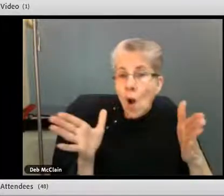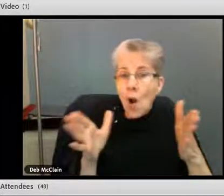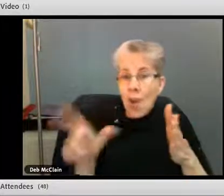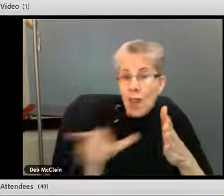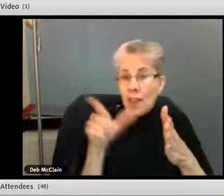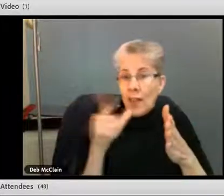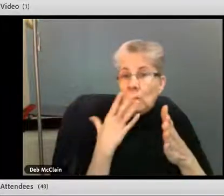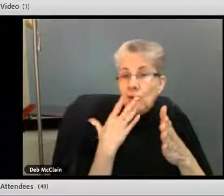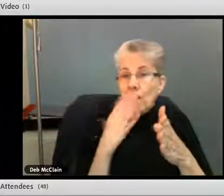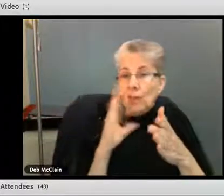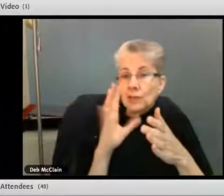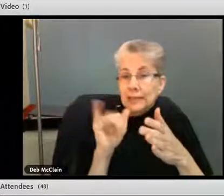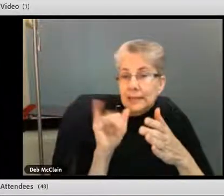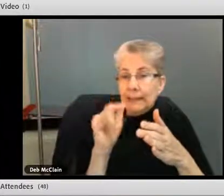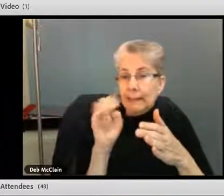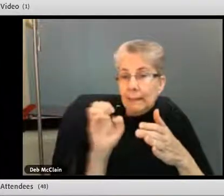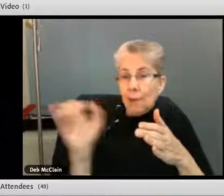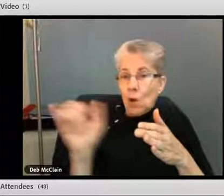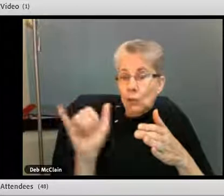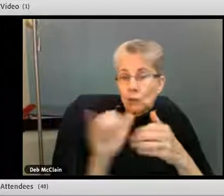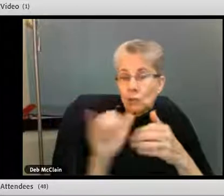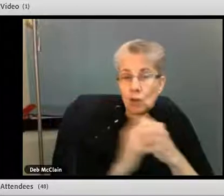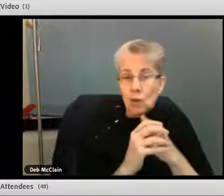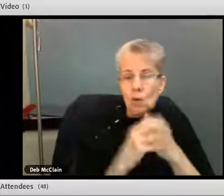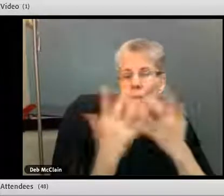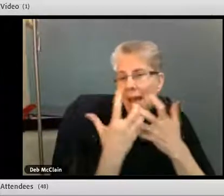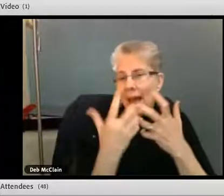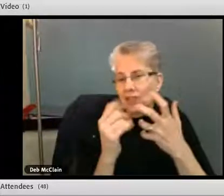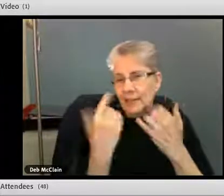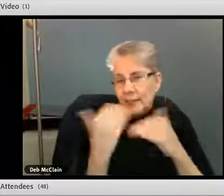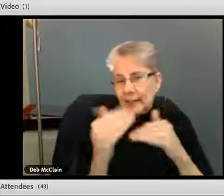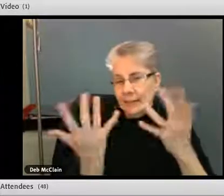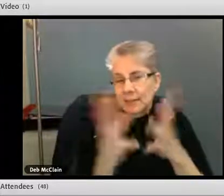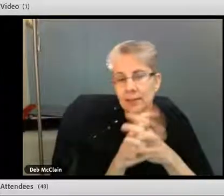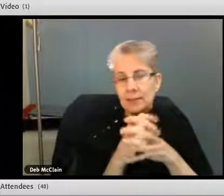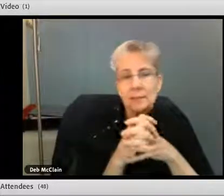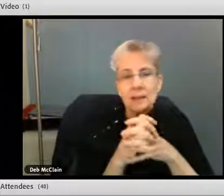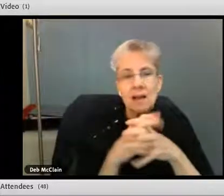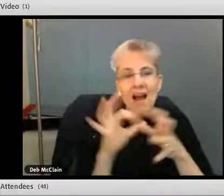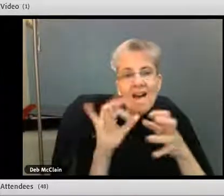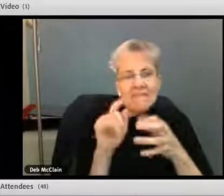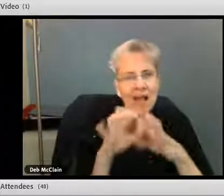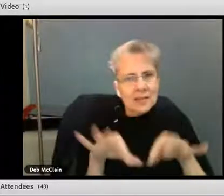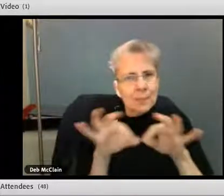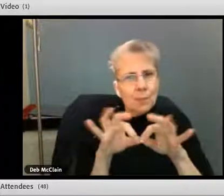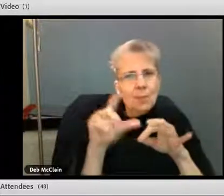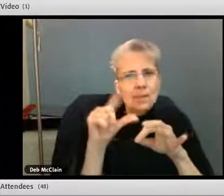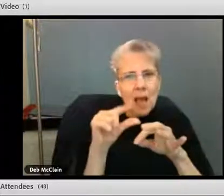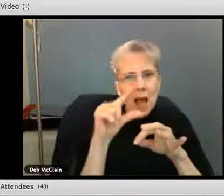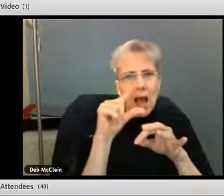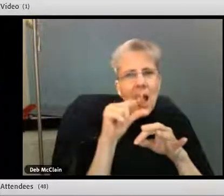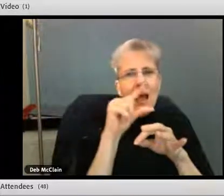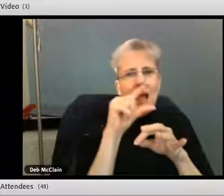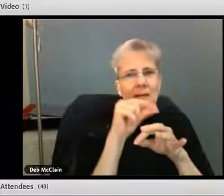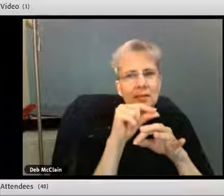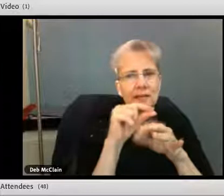Or at least match it. Fonts matter. If you look at these fonts, we could probably go through them